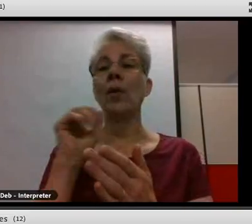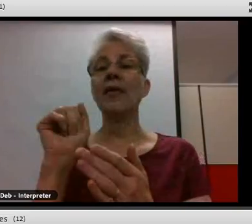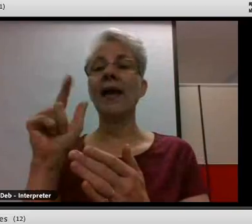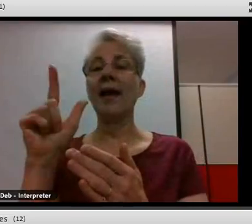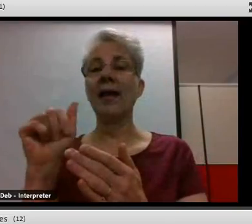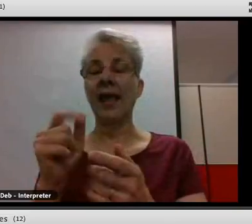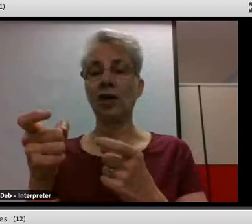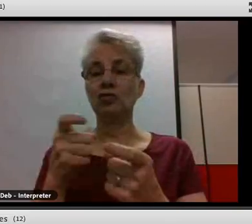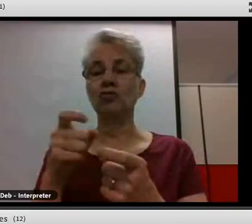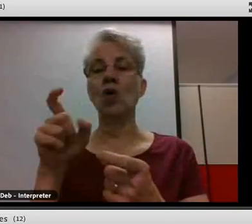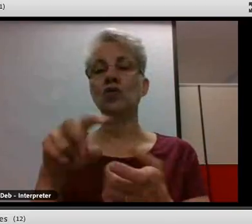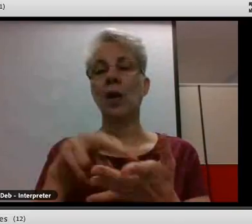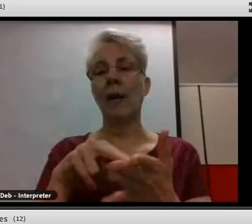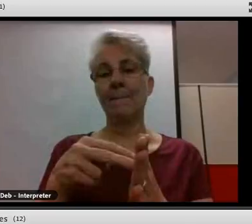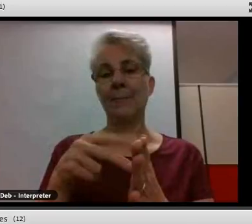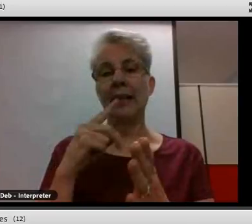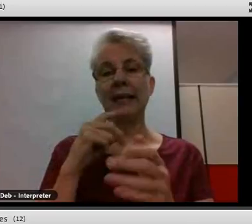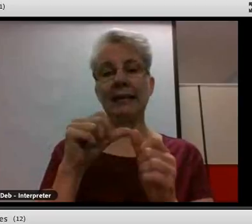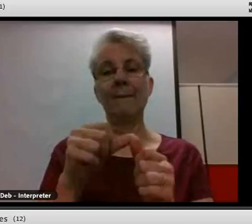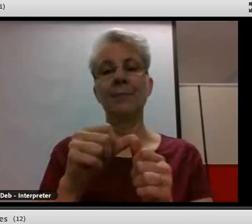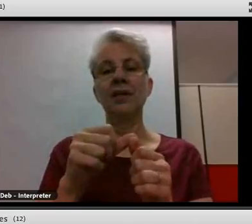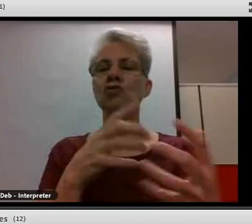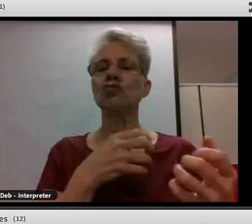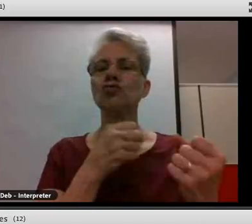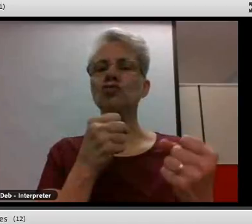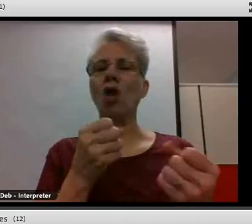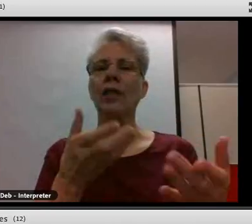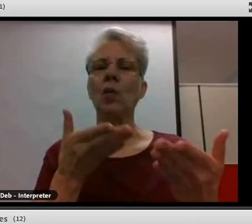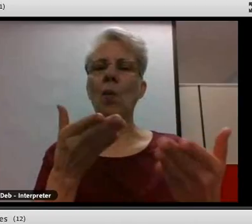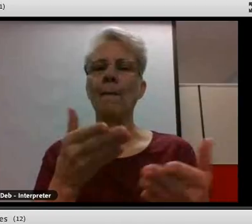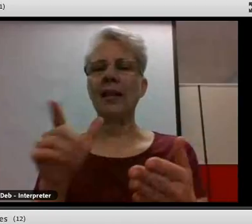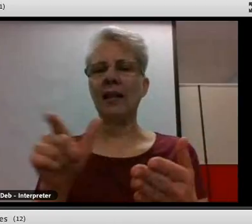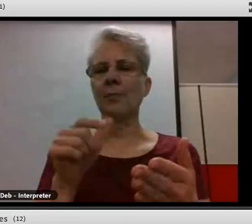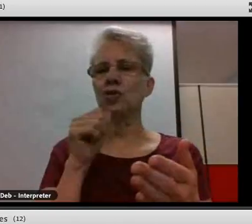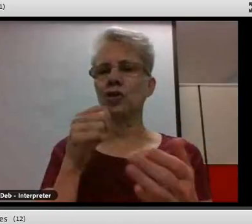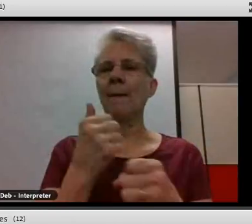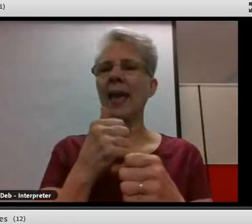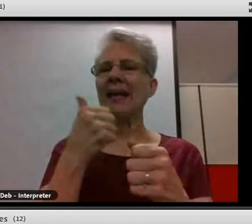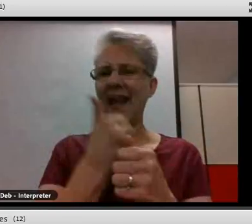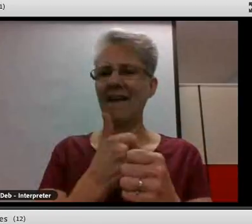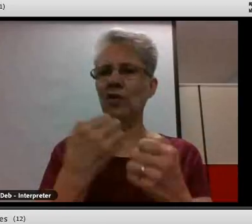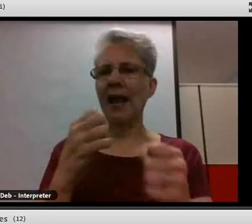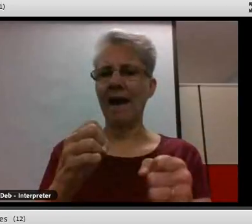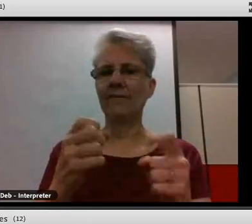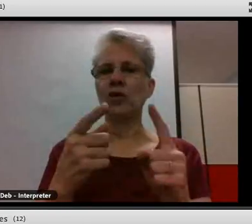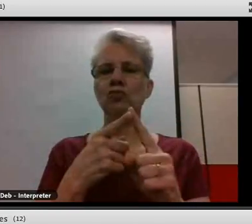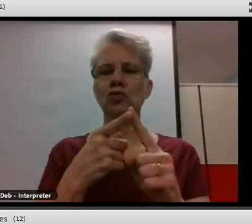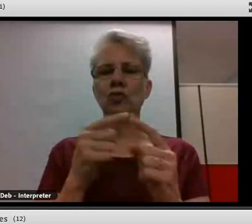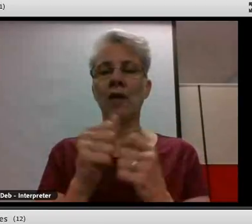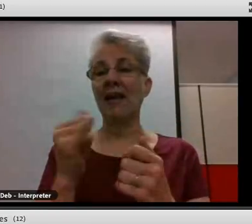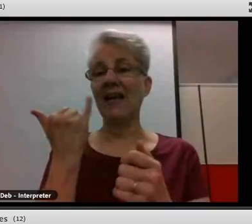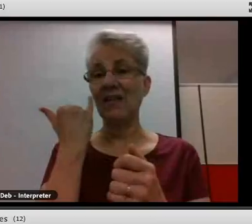just kind of goes on their merry way not thinking about things because it doesn't affect them if they don't have a disability.